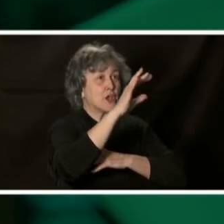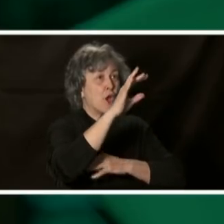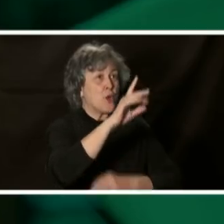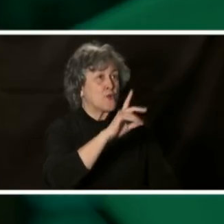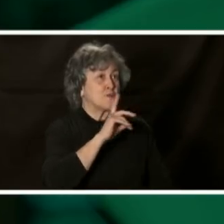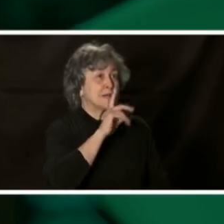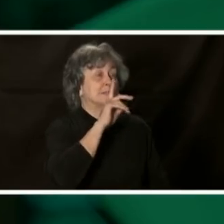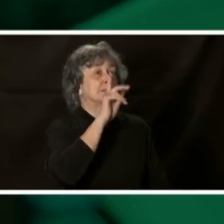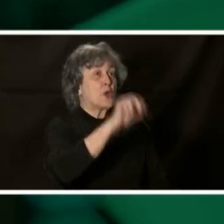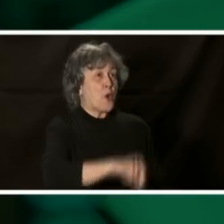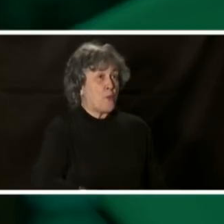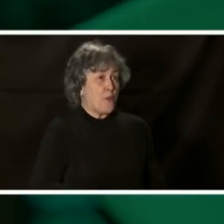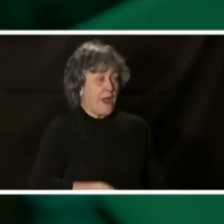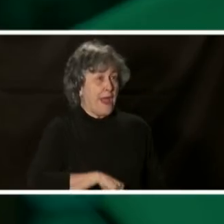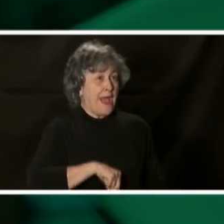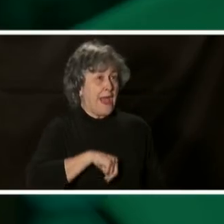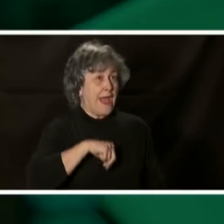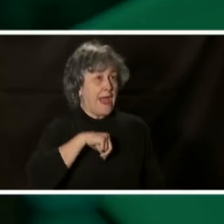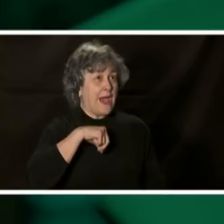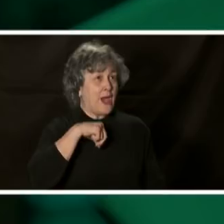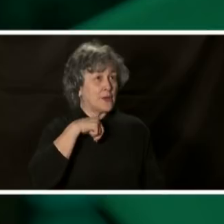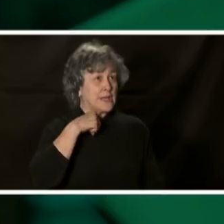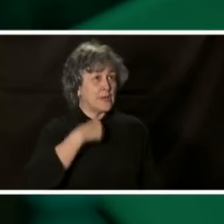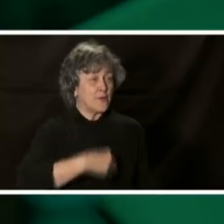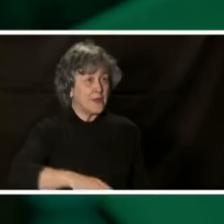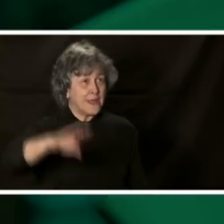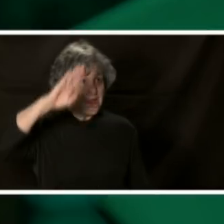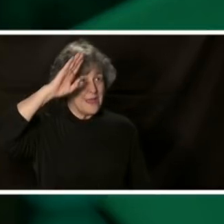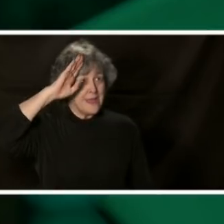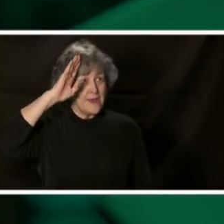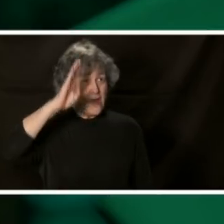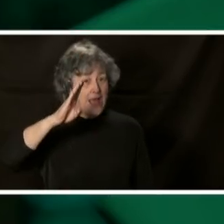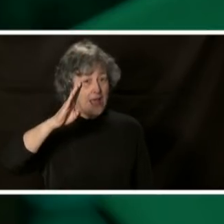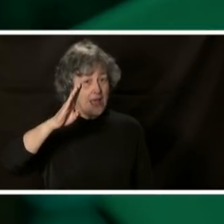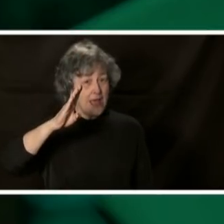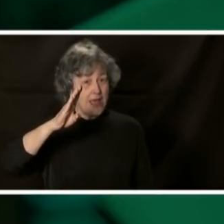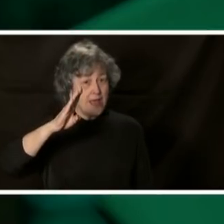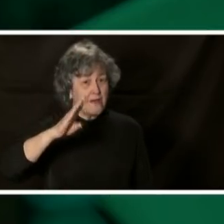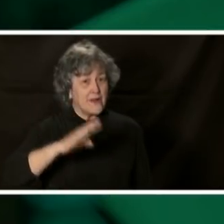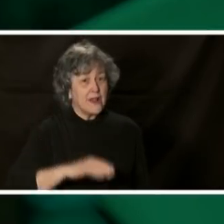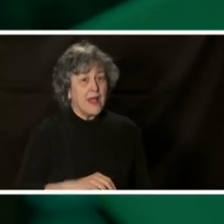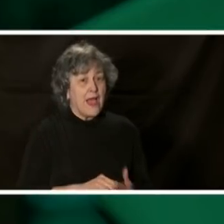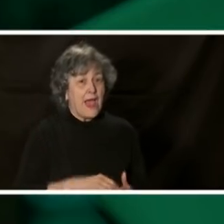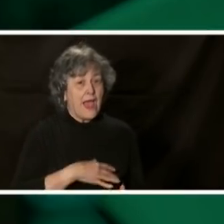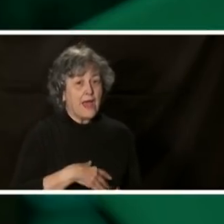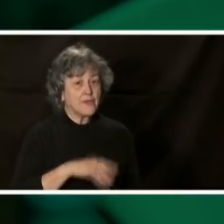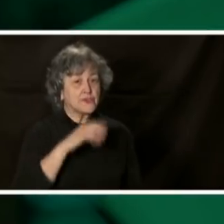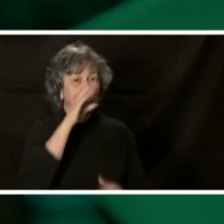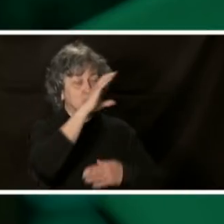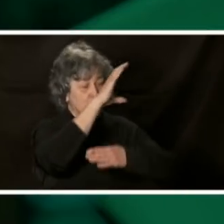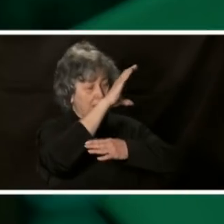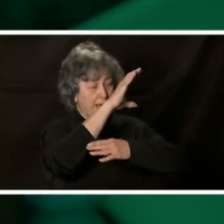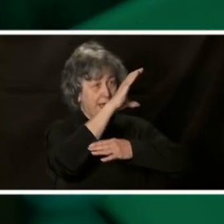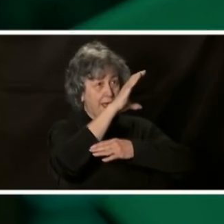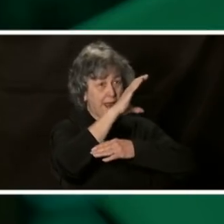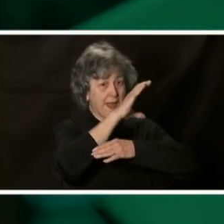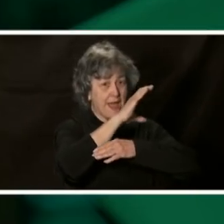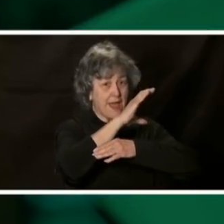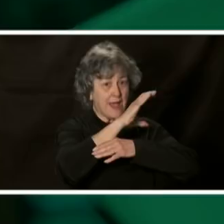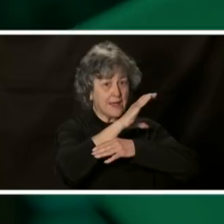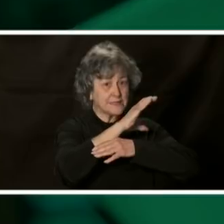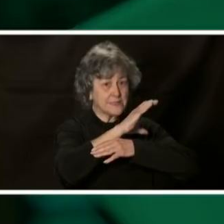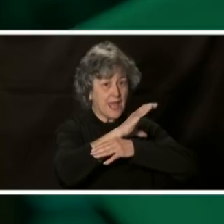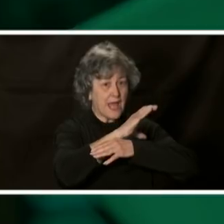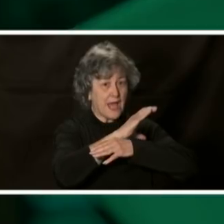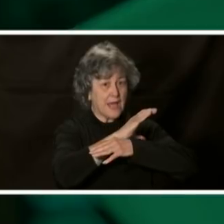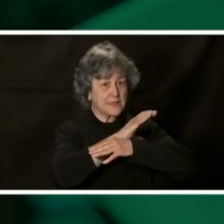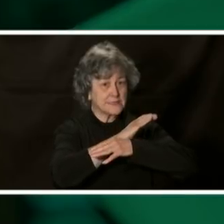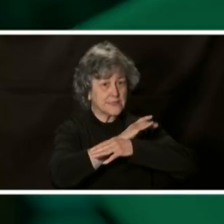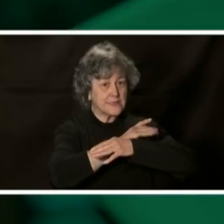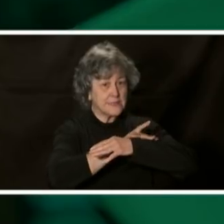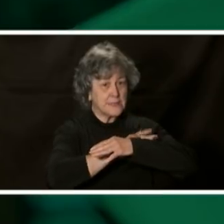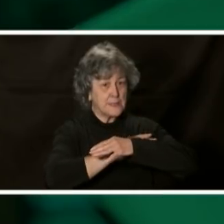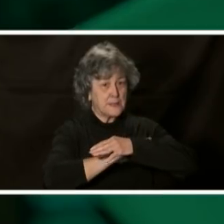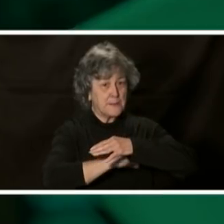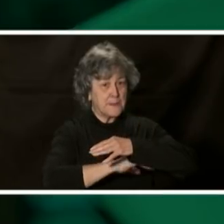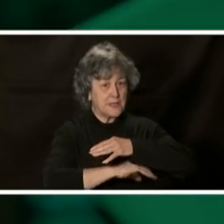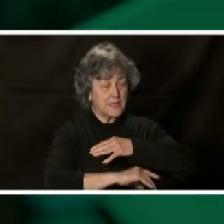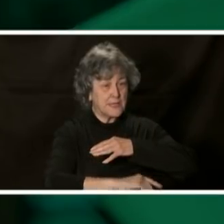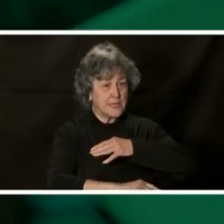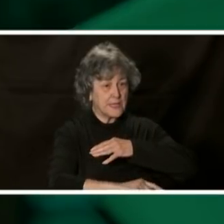WHAT SO PROUDLY WE HAILED AT THE TWILIGHT'S LAST GLEAMING?